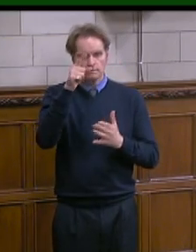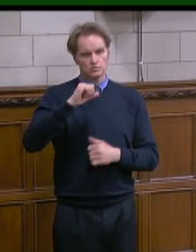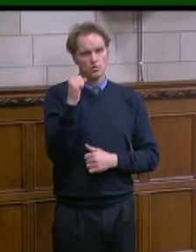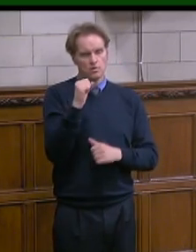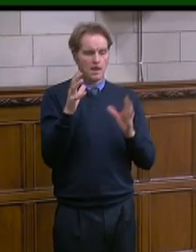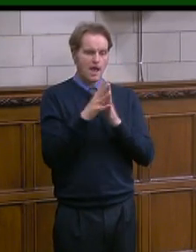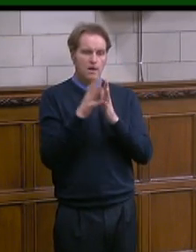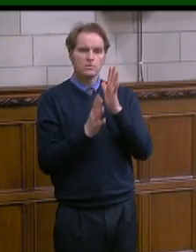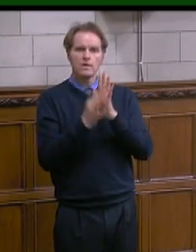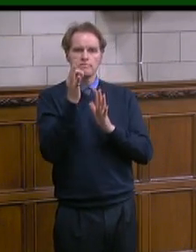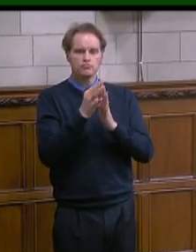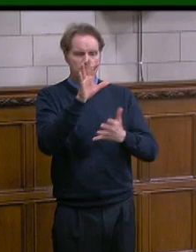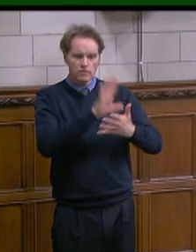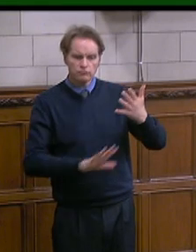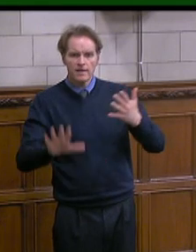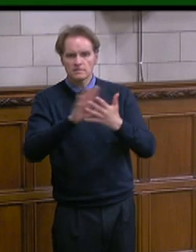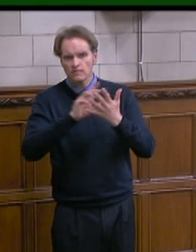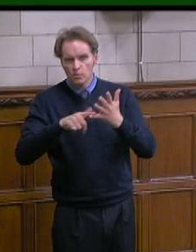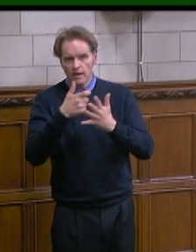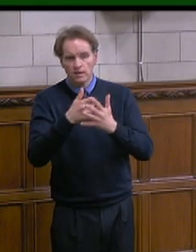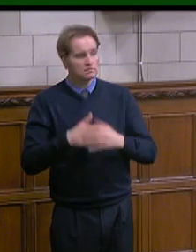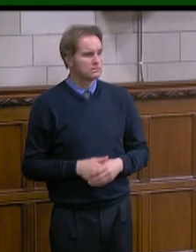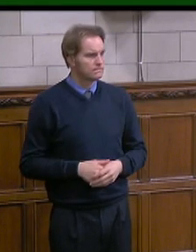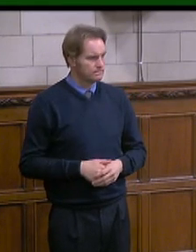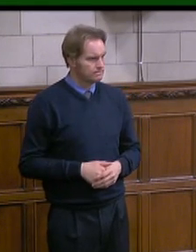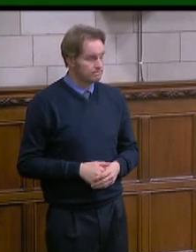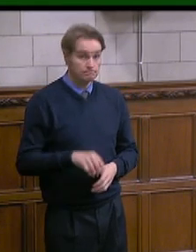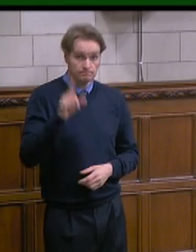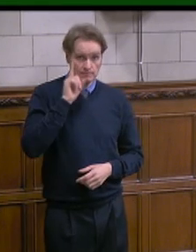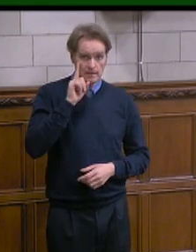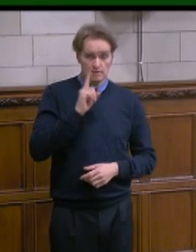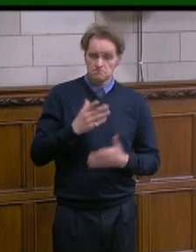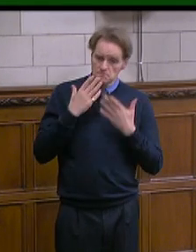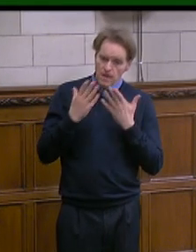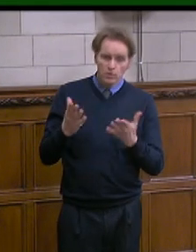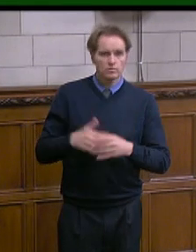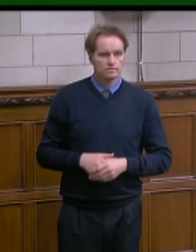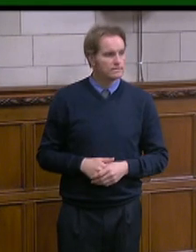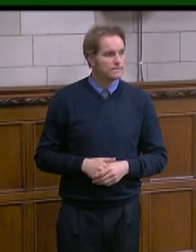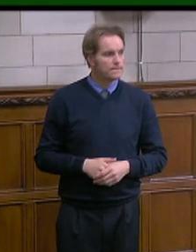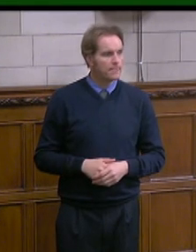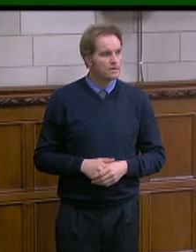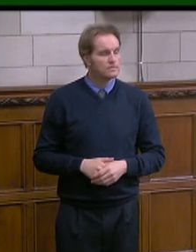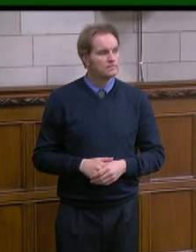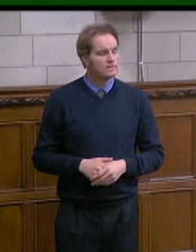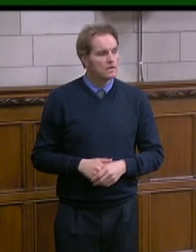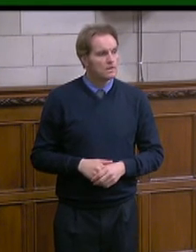Carol Monaghan: In this place we often say, “Look north